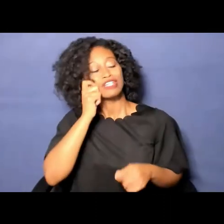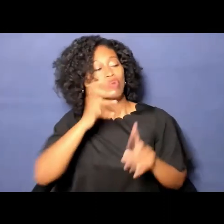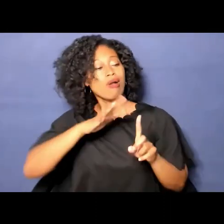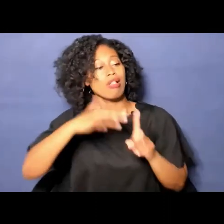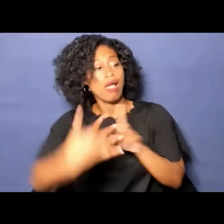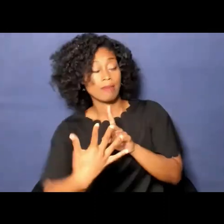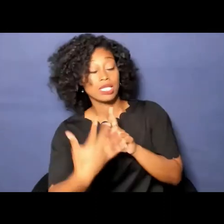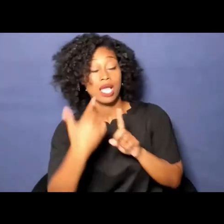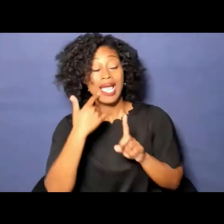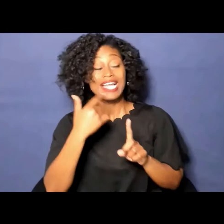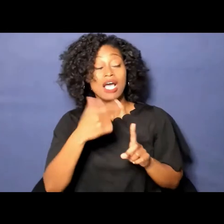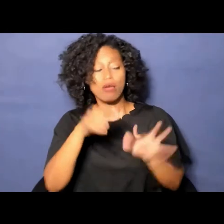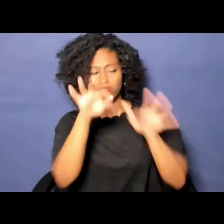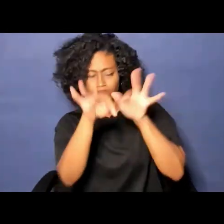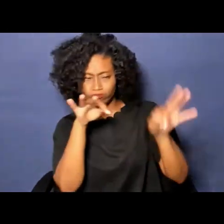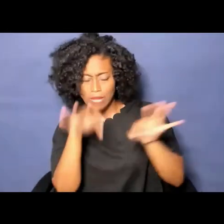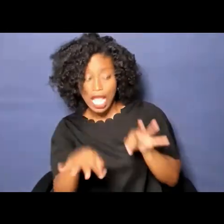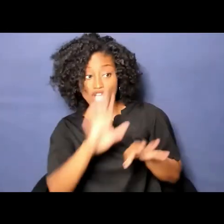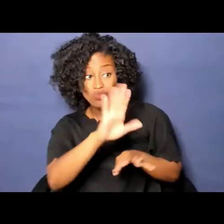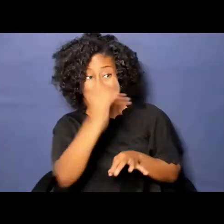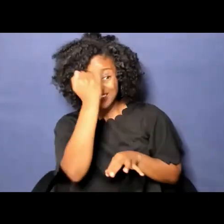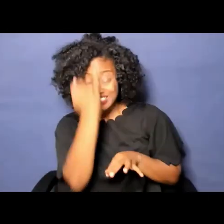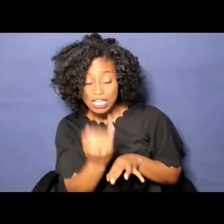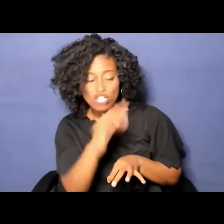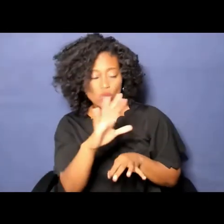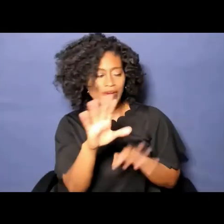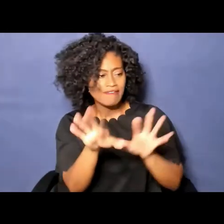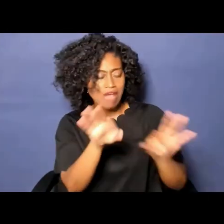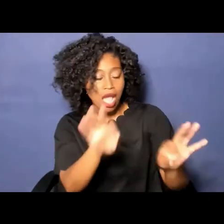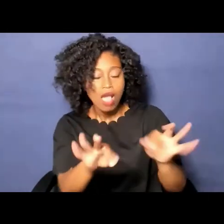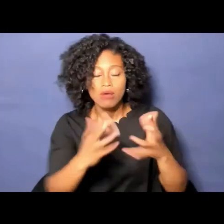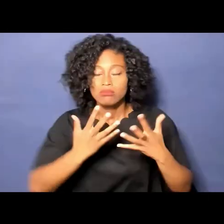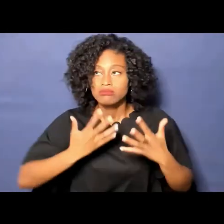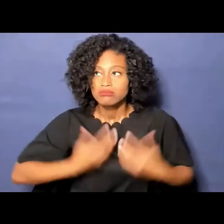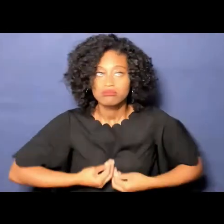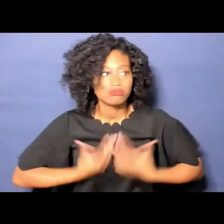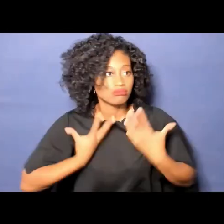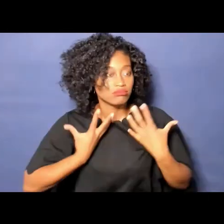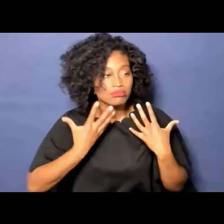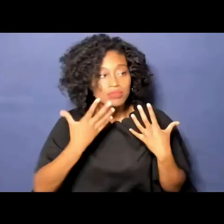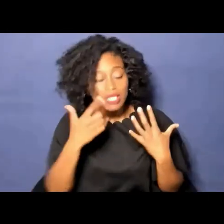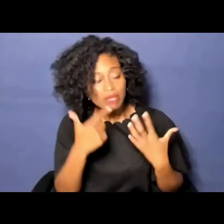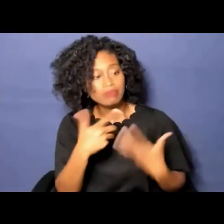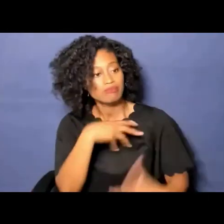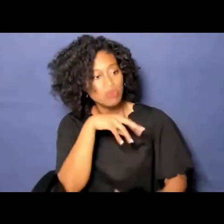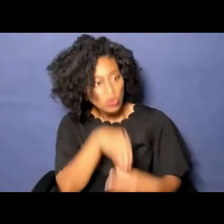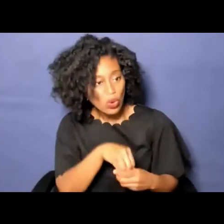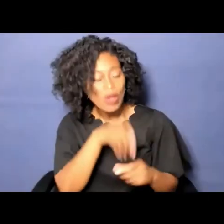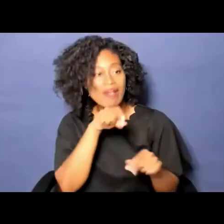that her ideas and findings have greatly inspired her to engage in the study of campus